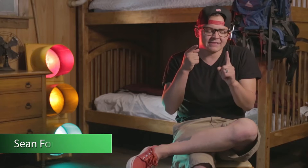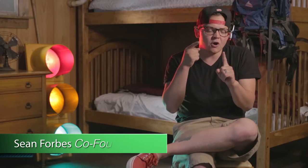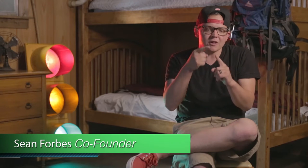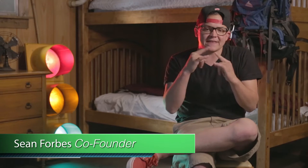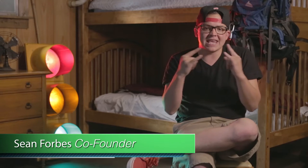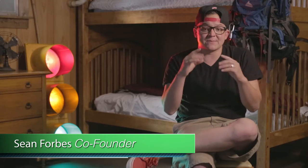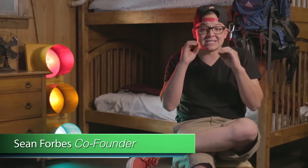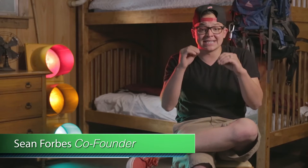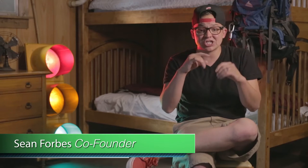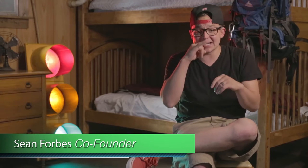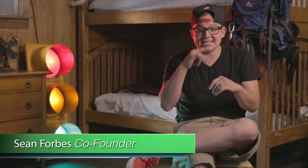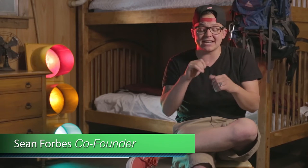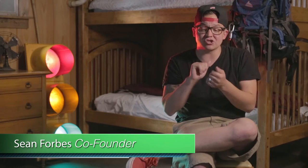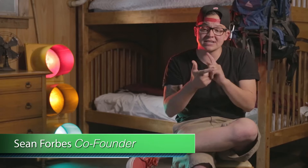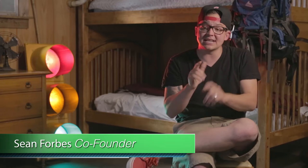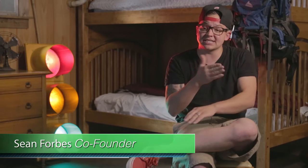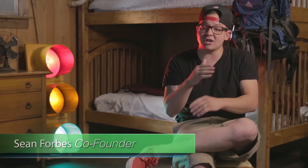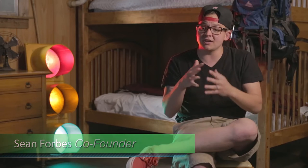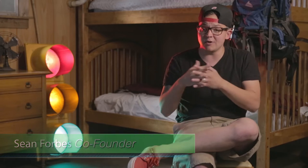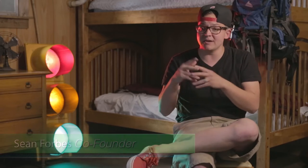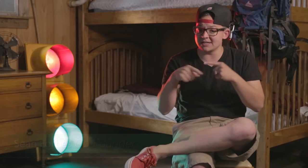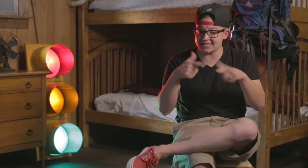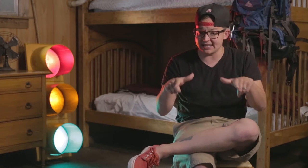The Goal of the camp was to teach the kids how to translate the song into American Sign Language.